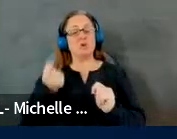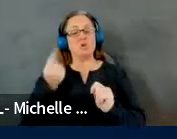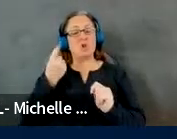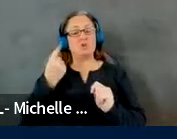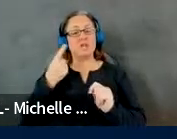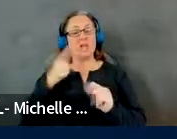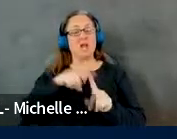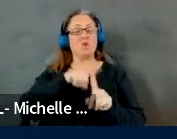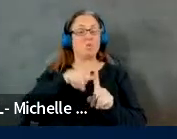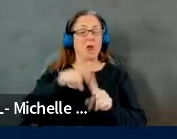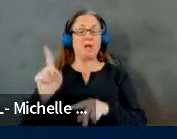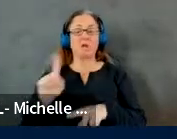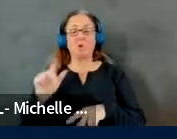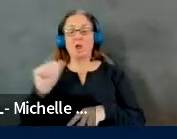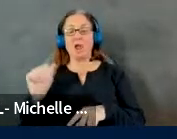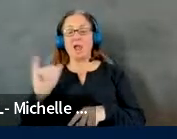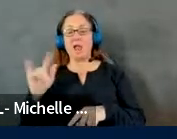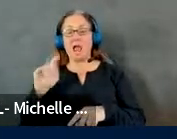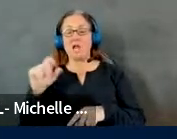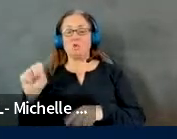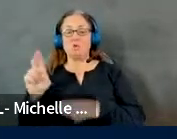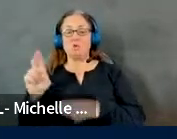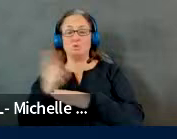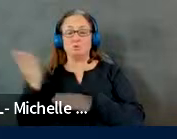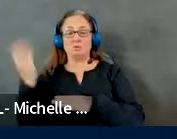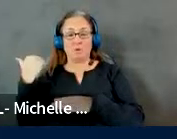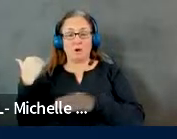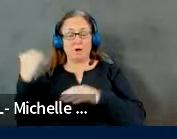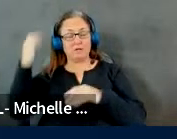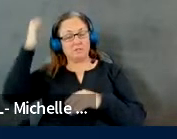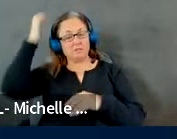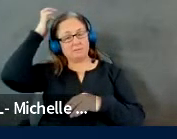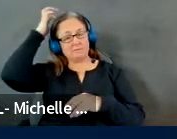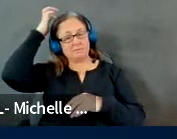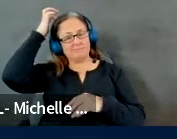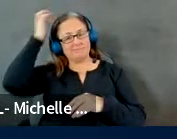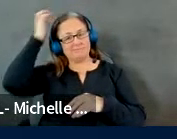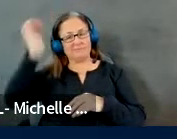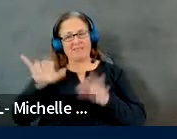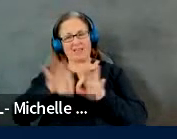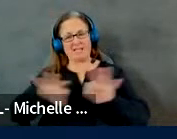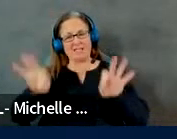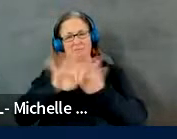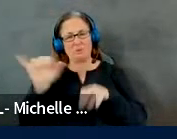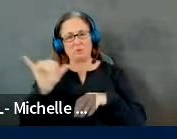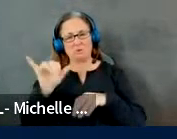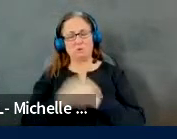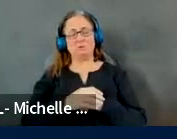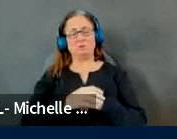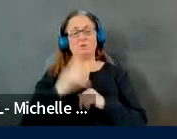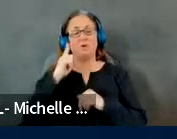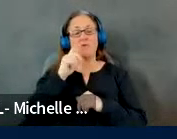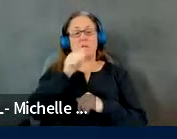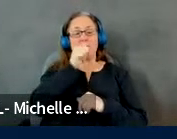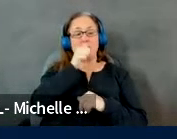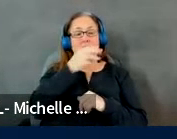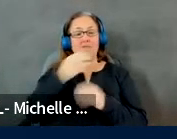AI tools have been used is important. So for the private and public sector